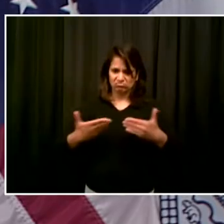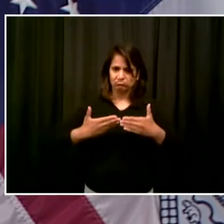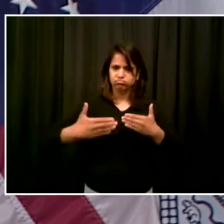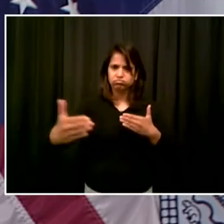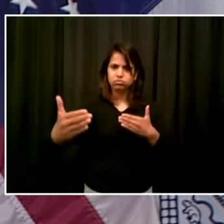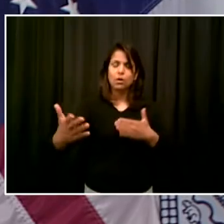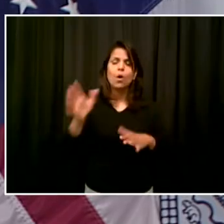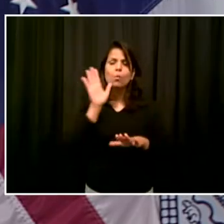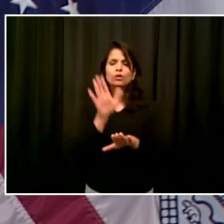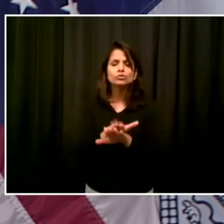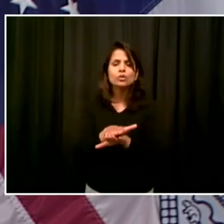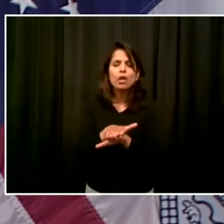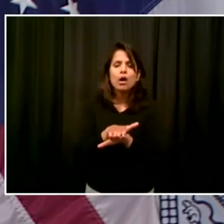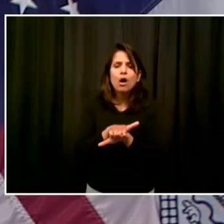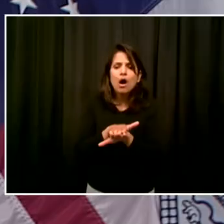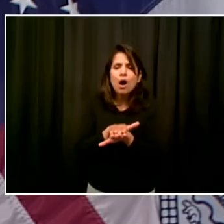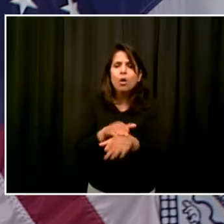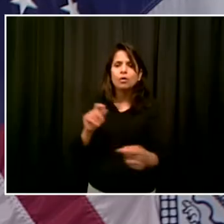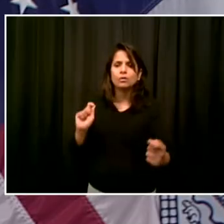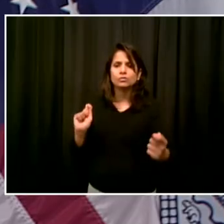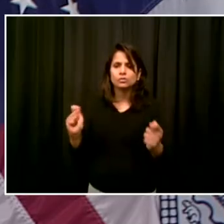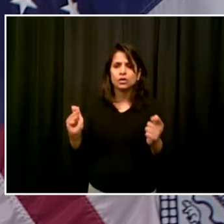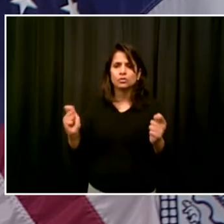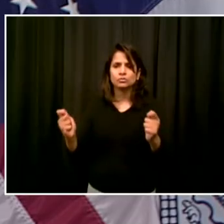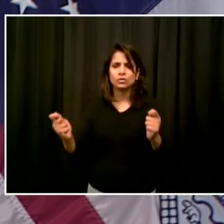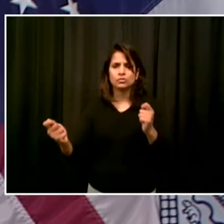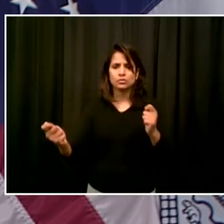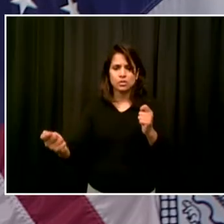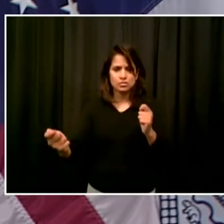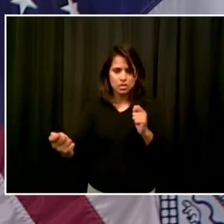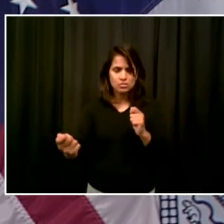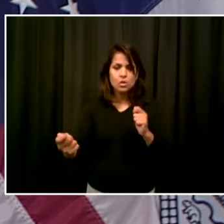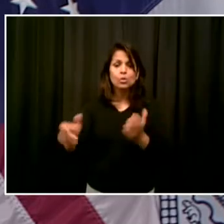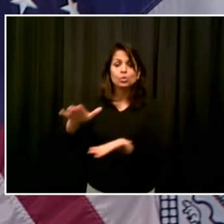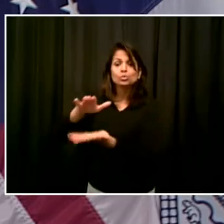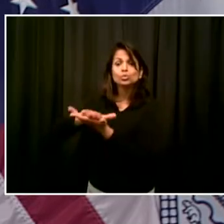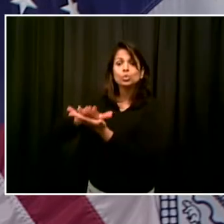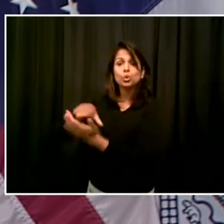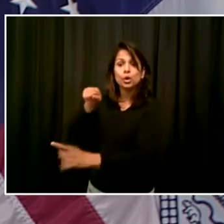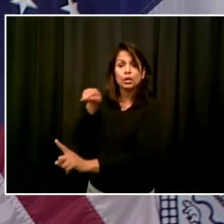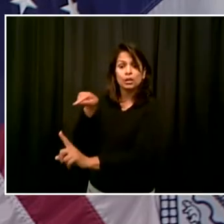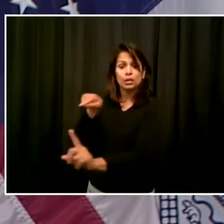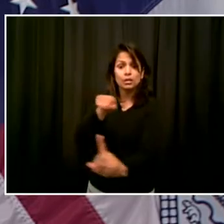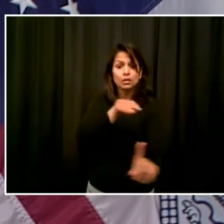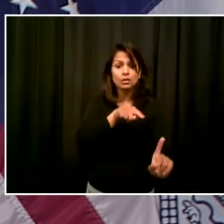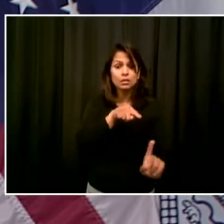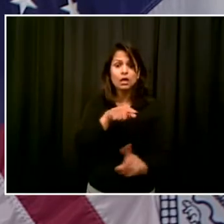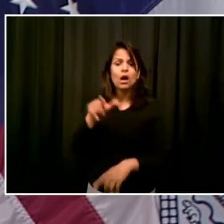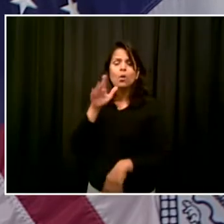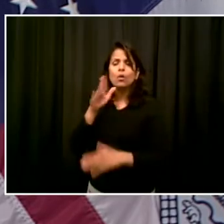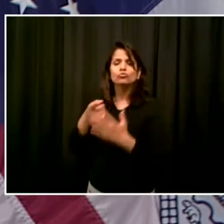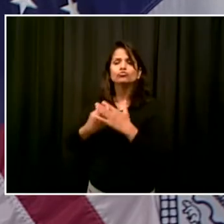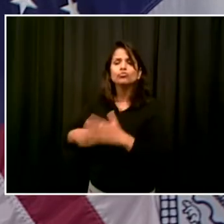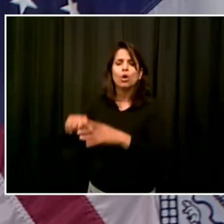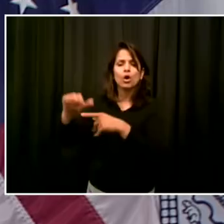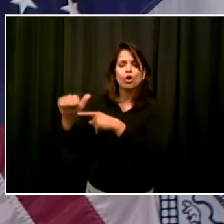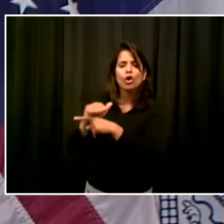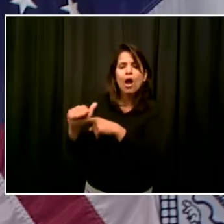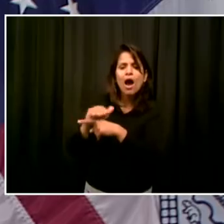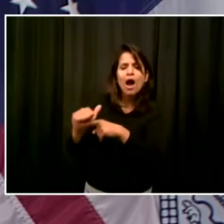THERE WILL BE A GROWING LEADERSHIP FUNCTION PLAYED BY SCHOOL LEADERSHIP.